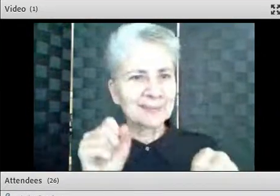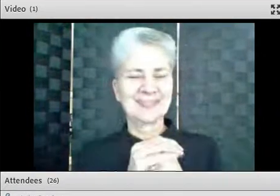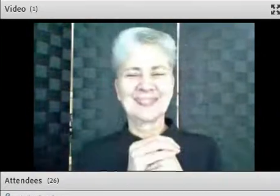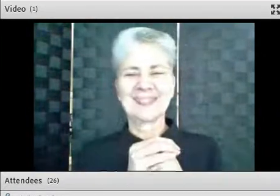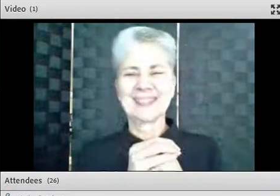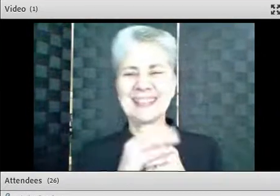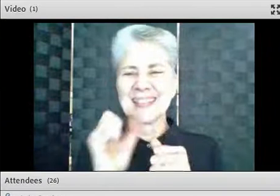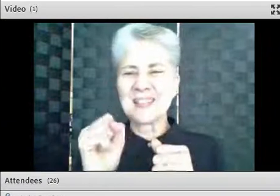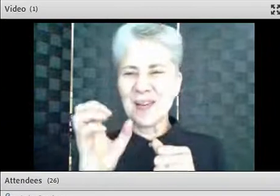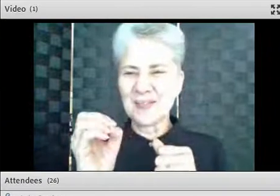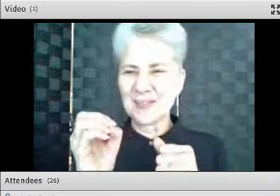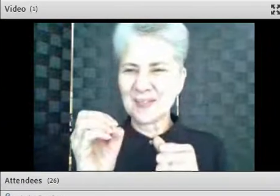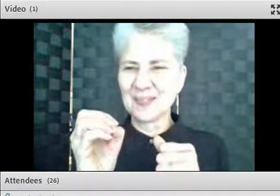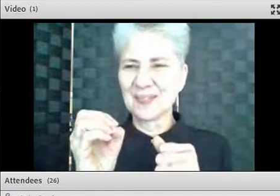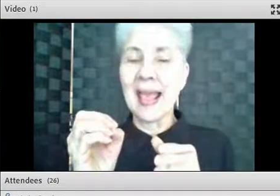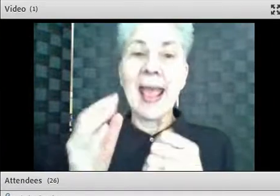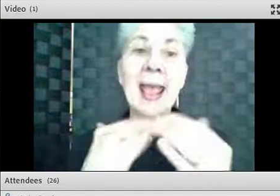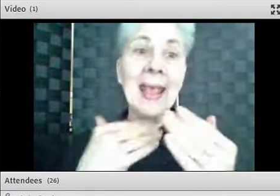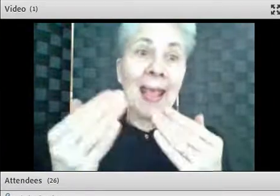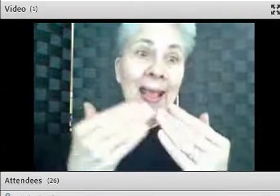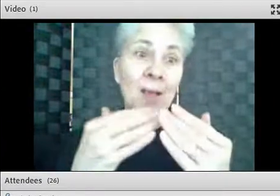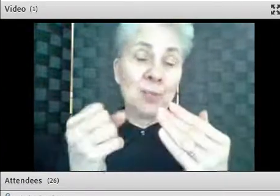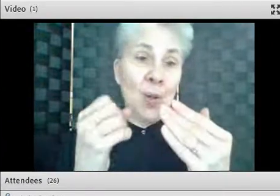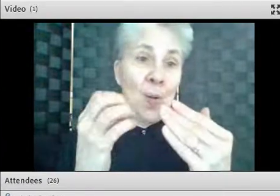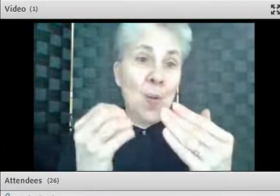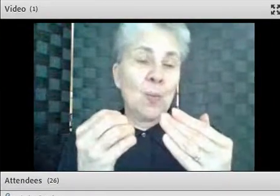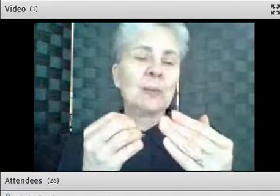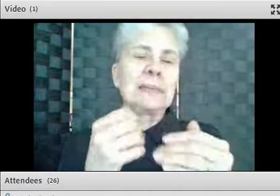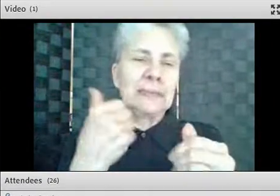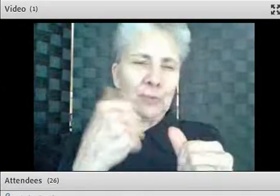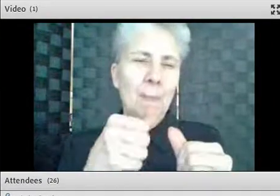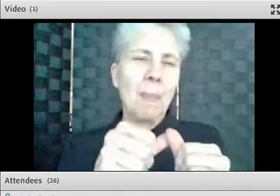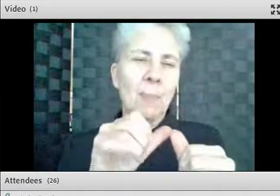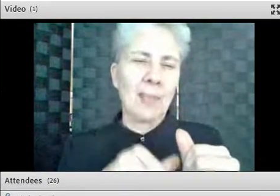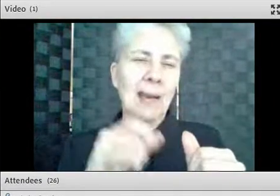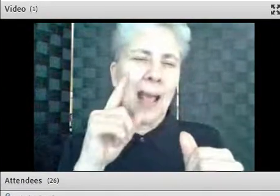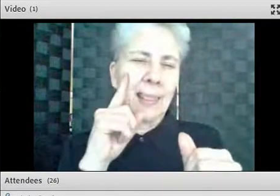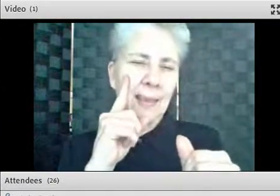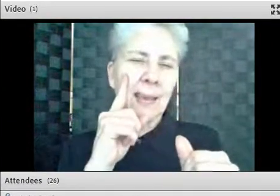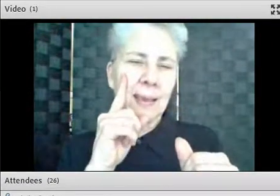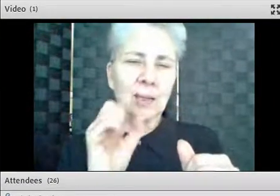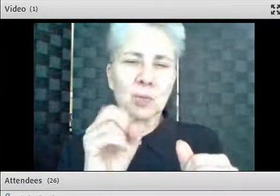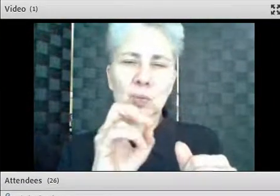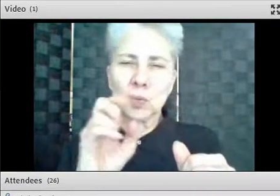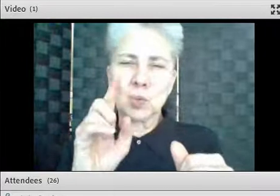so anywho, so just keep that in mind. This, I think, as Susie was saying,